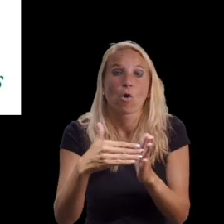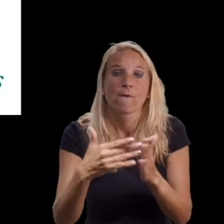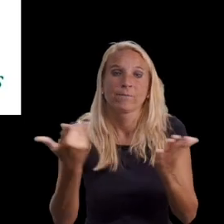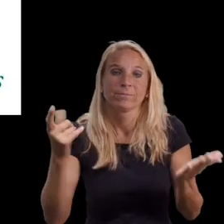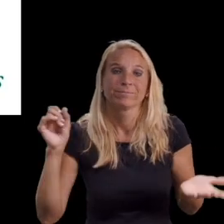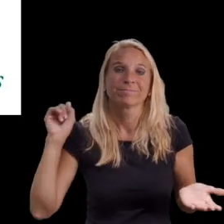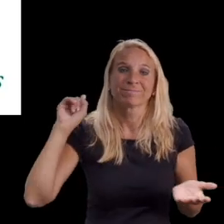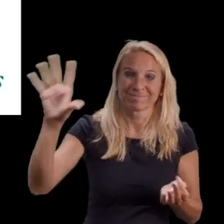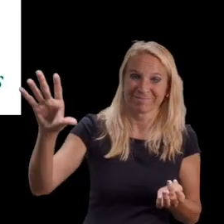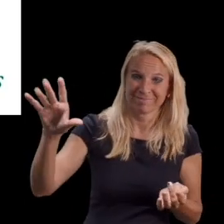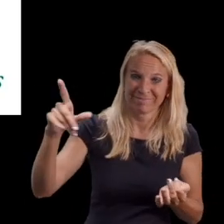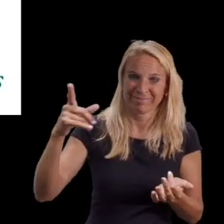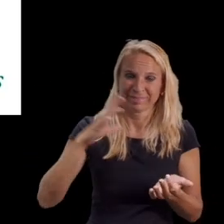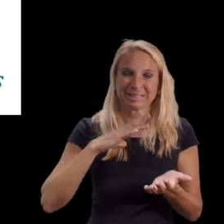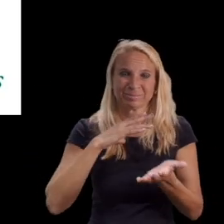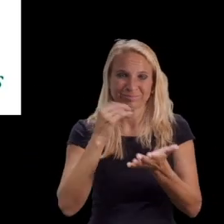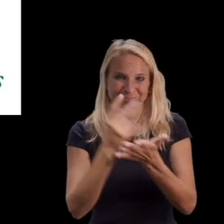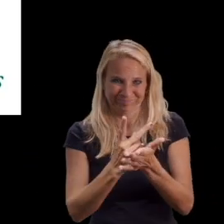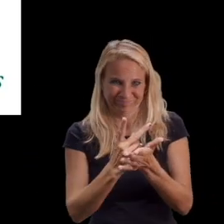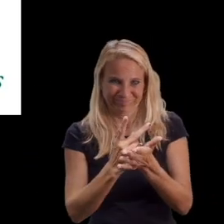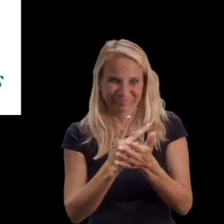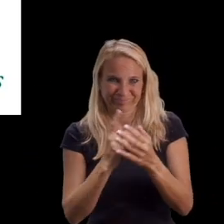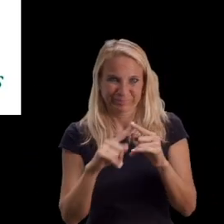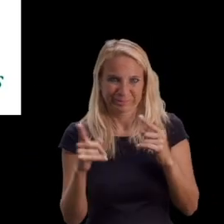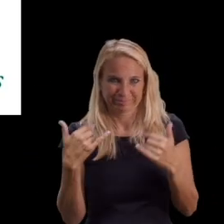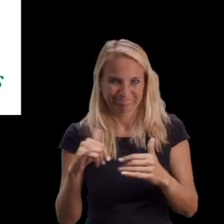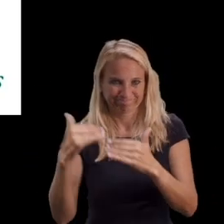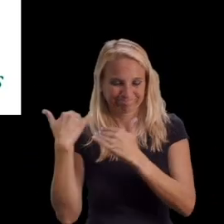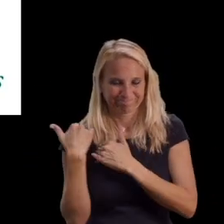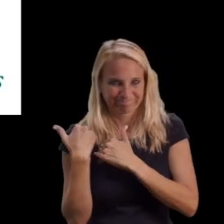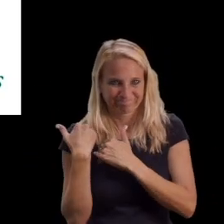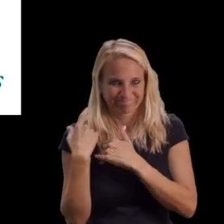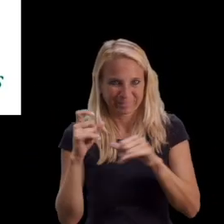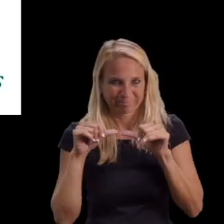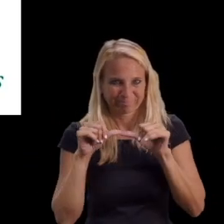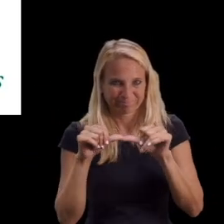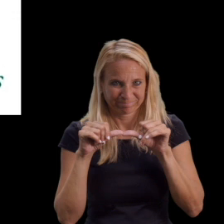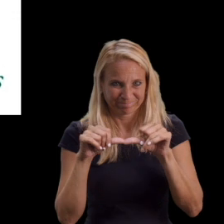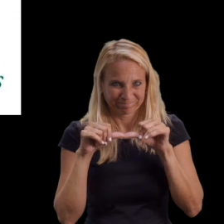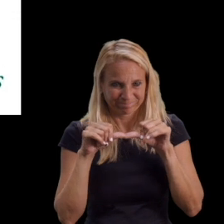they're just gonna receive the continuation of service authorization, but they still have the obligation